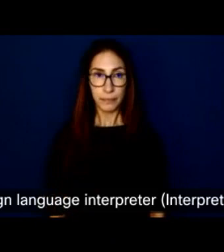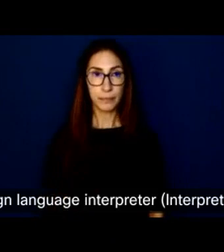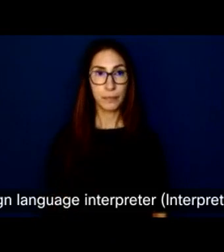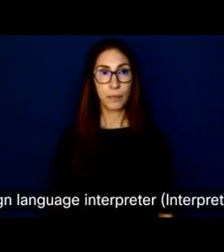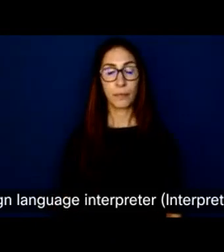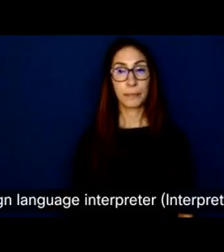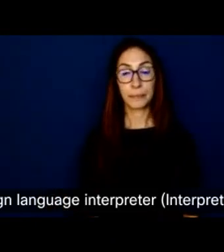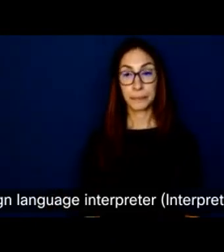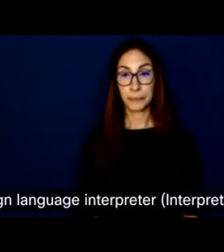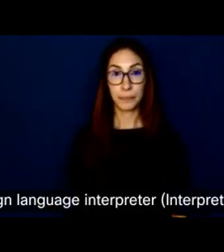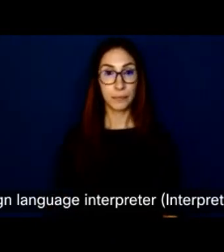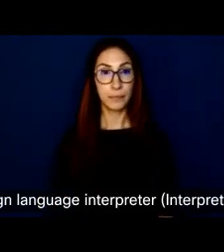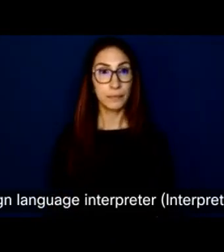So, Bridgette, I think we have to tell them the